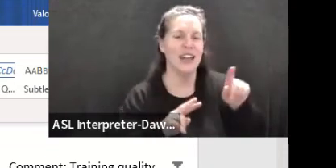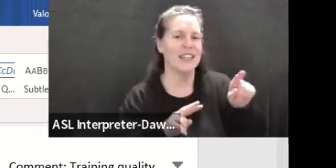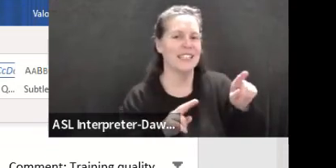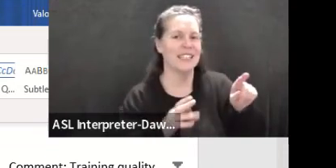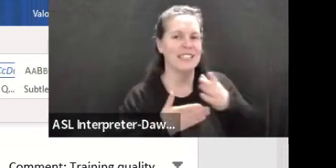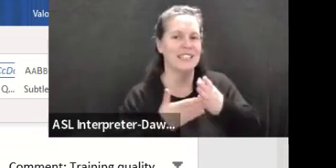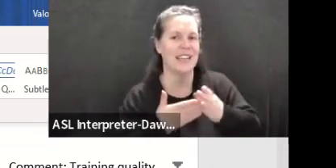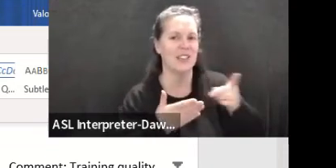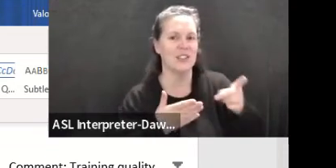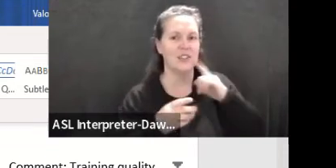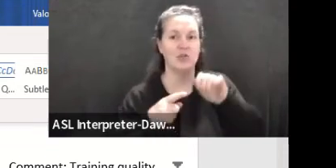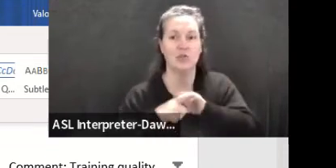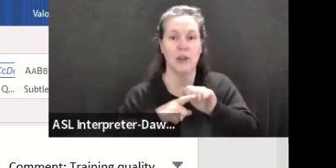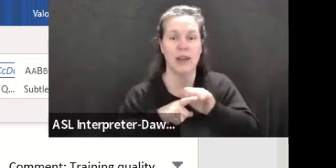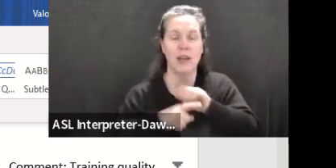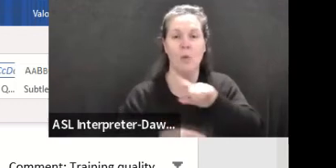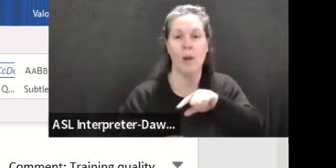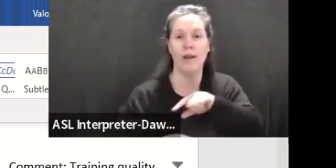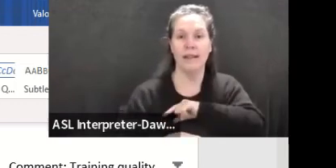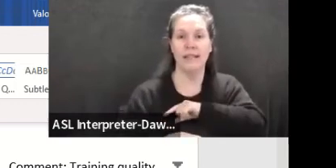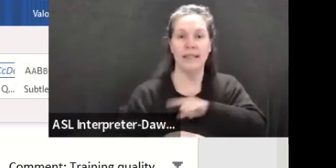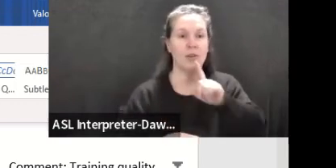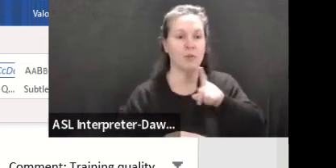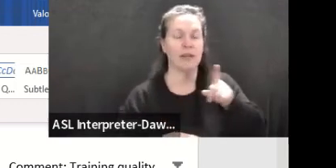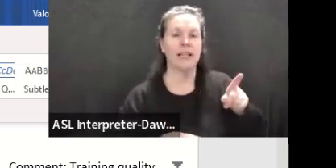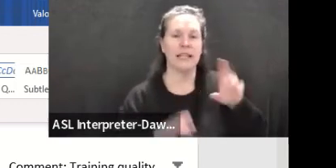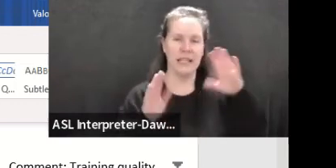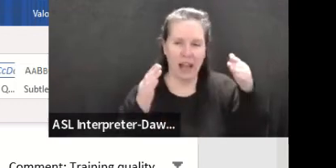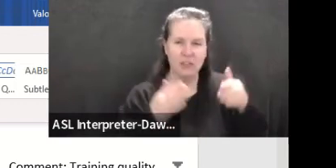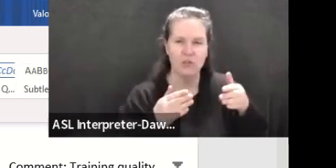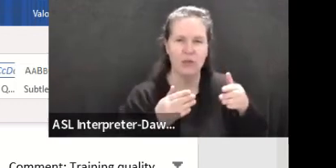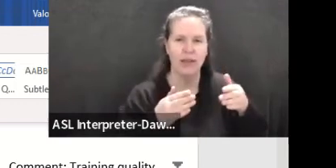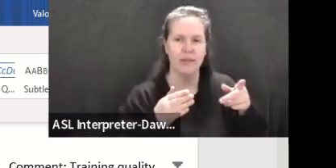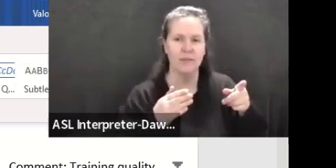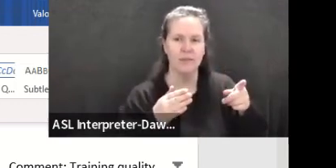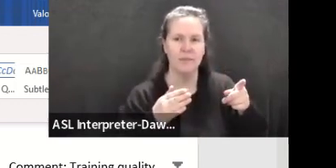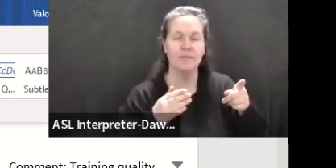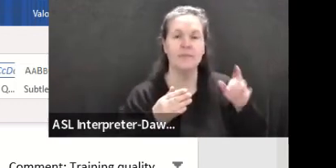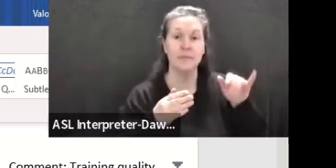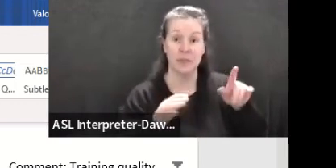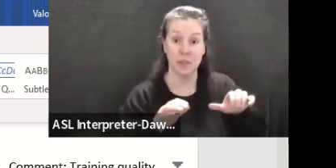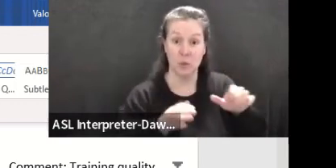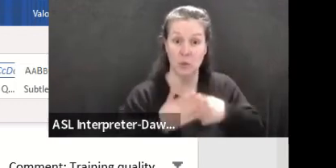this training quality and really concentrate on, does it do what it's supposed to do?